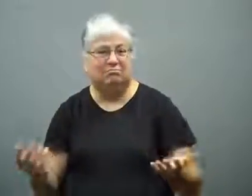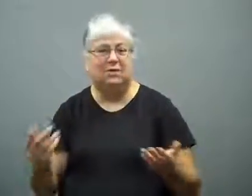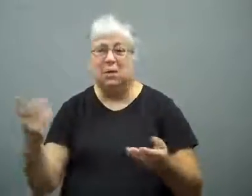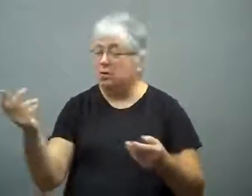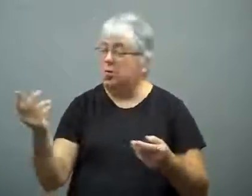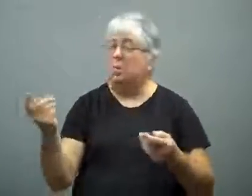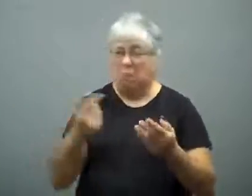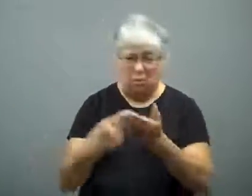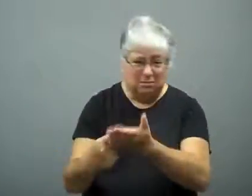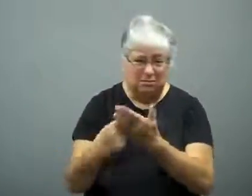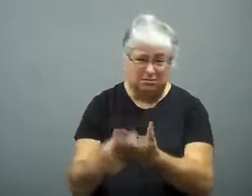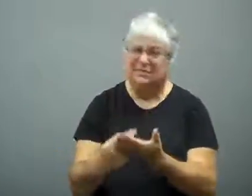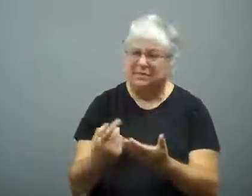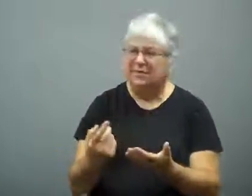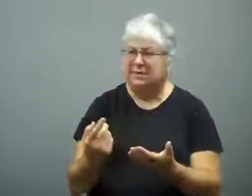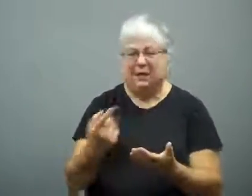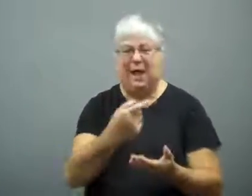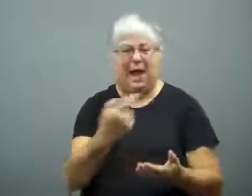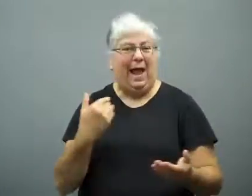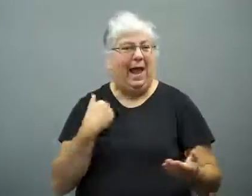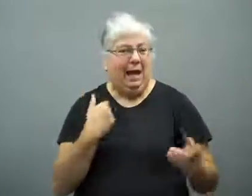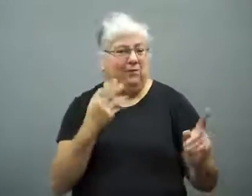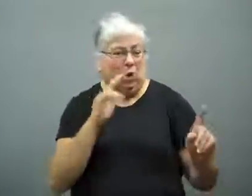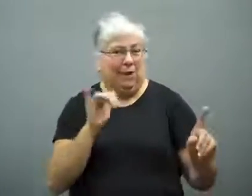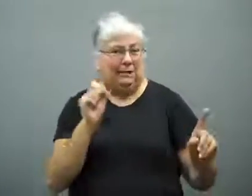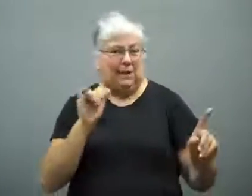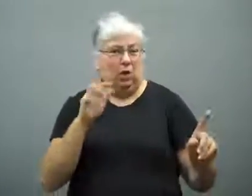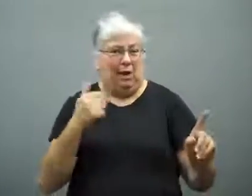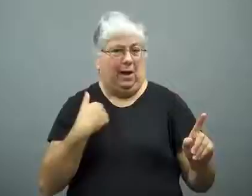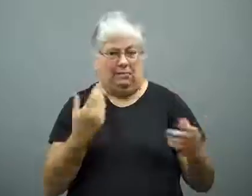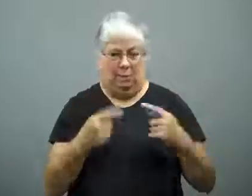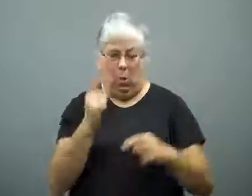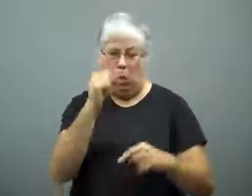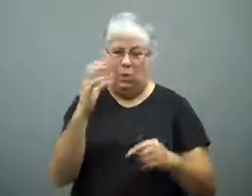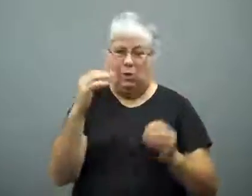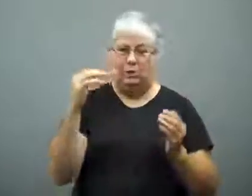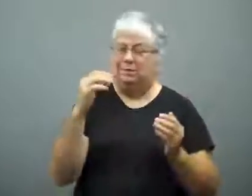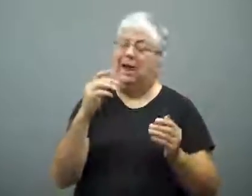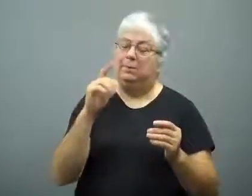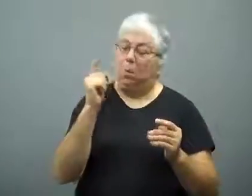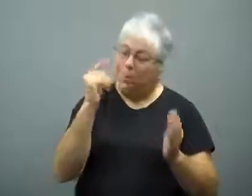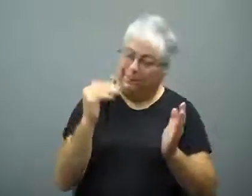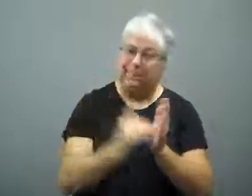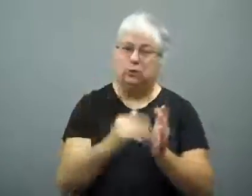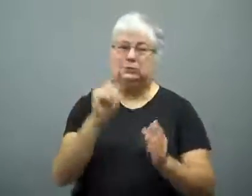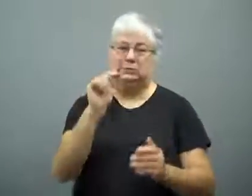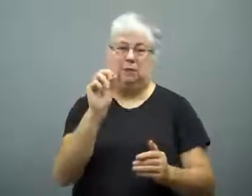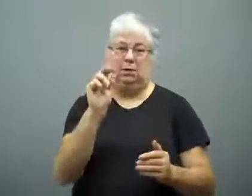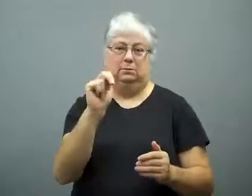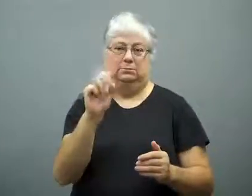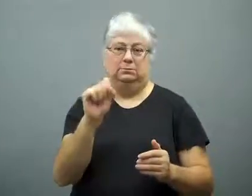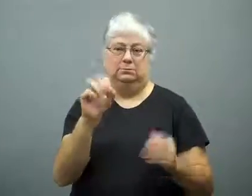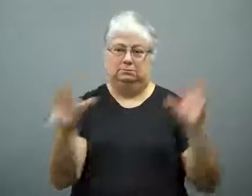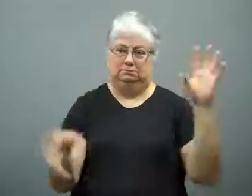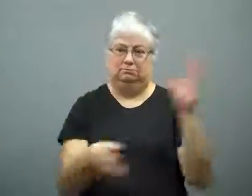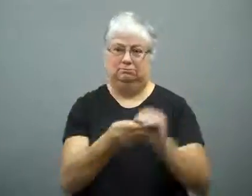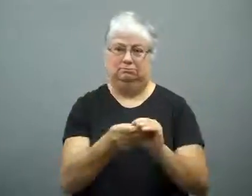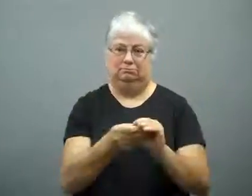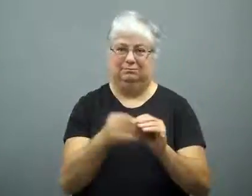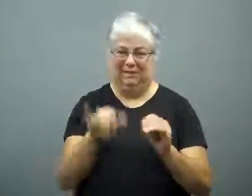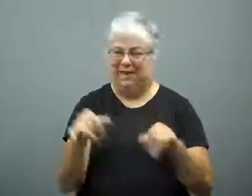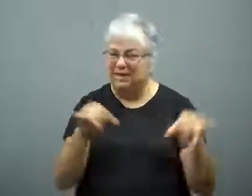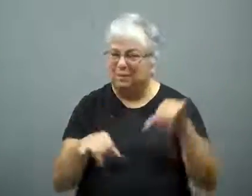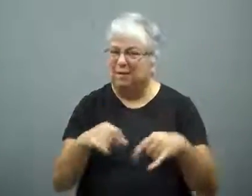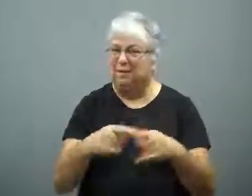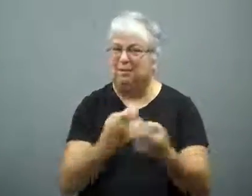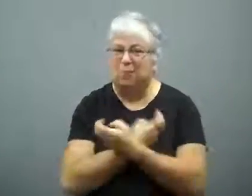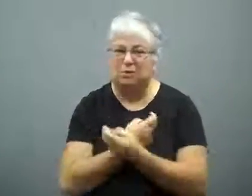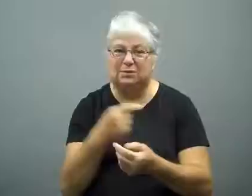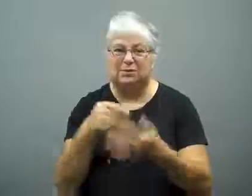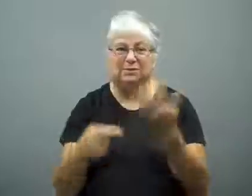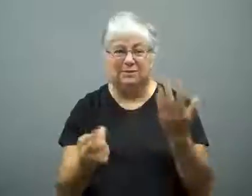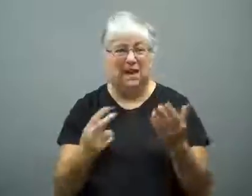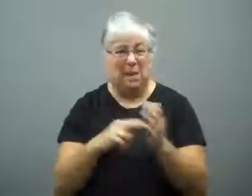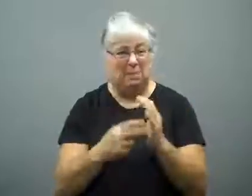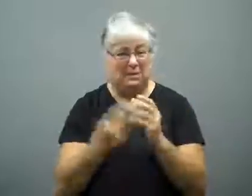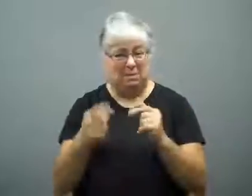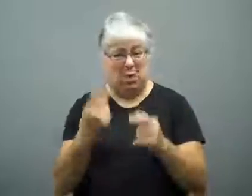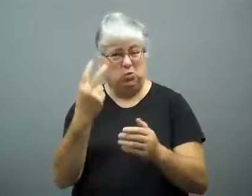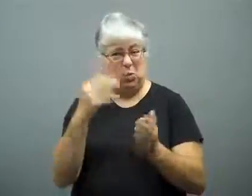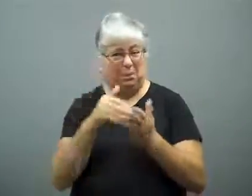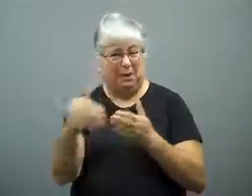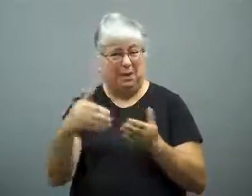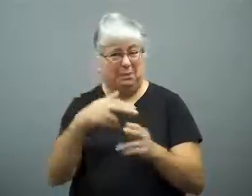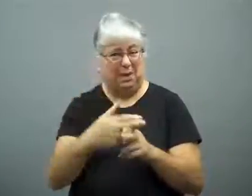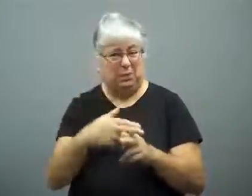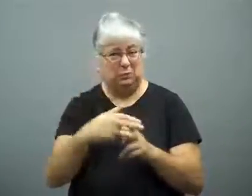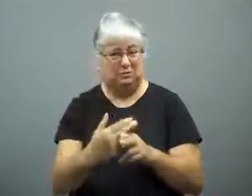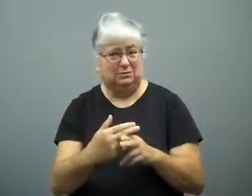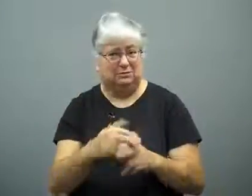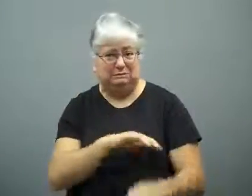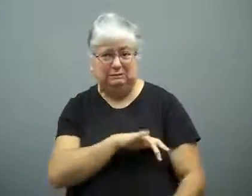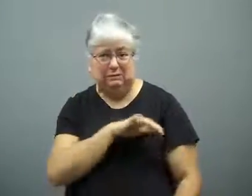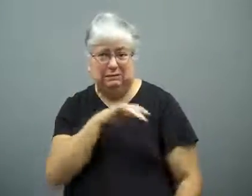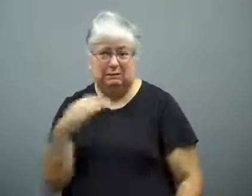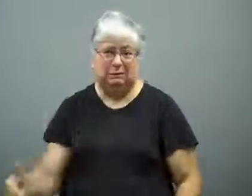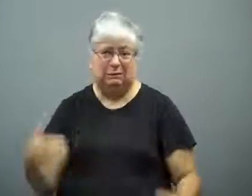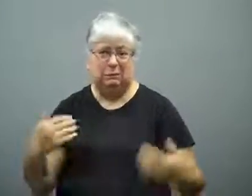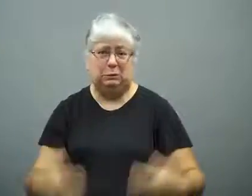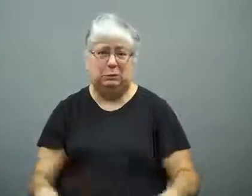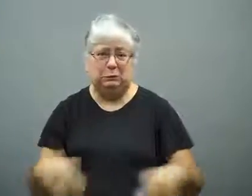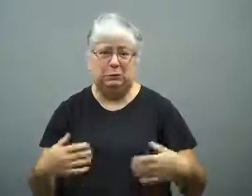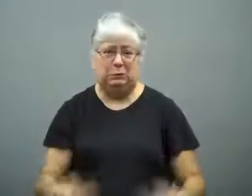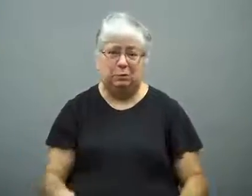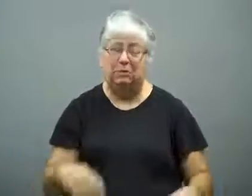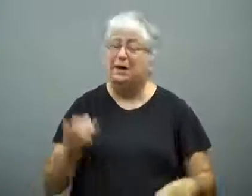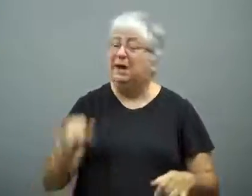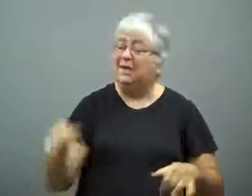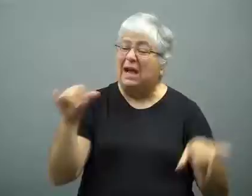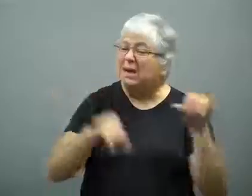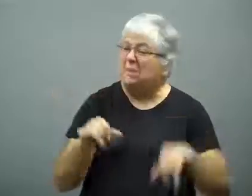They agreed Syria likely has 1000 tons, or 2 million pounds of chemical weapons.